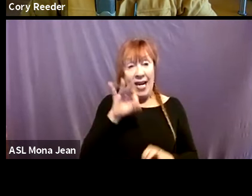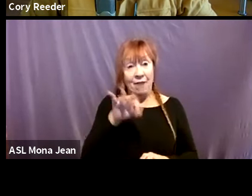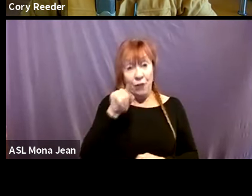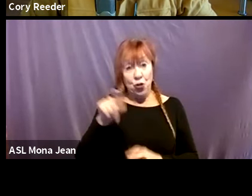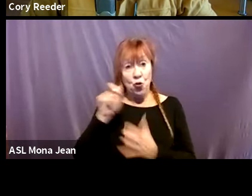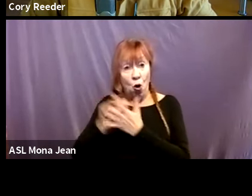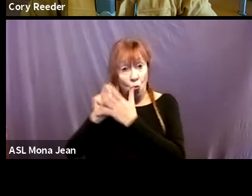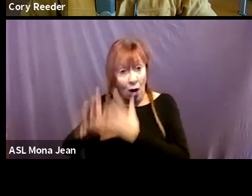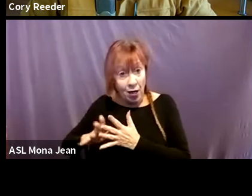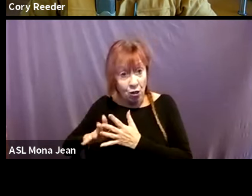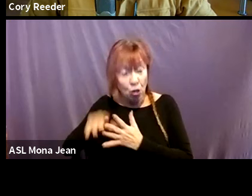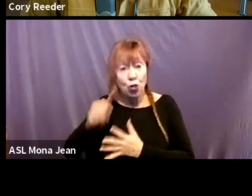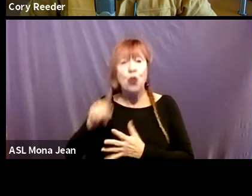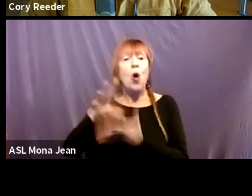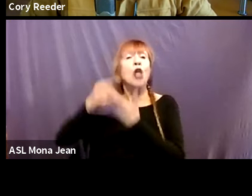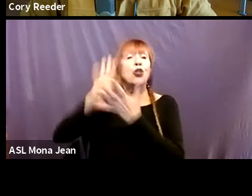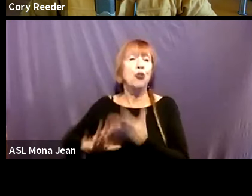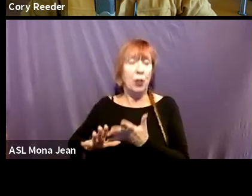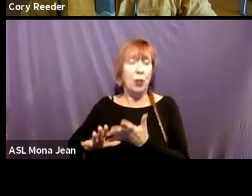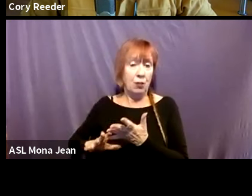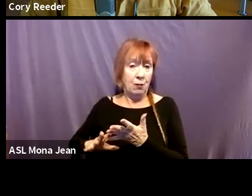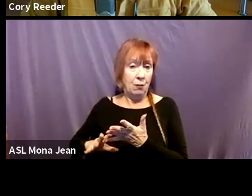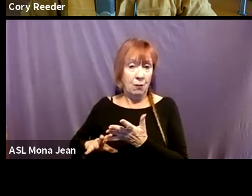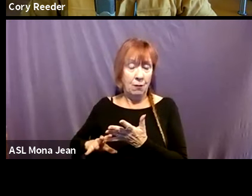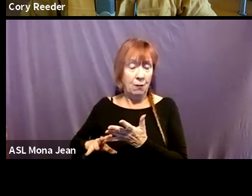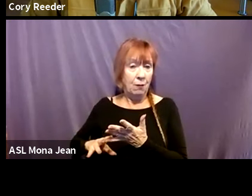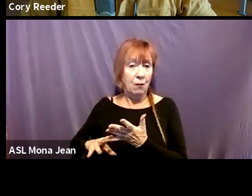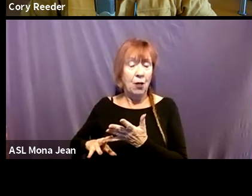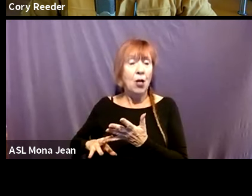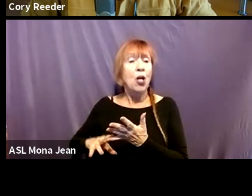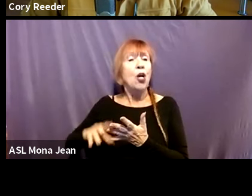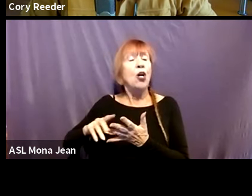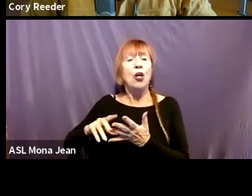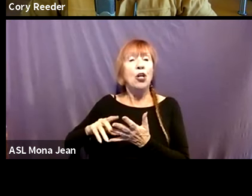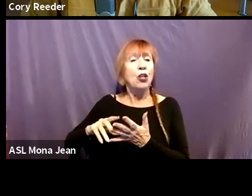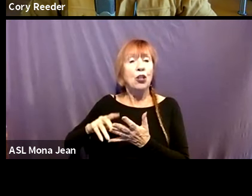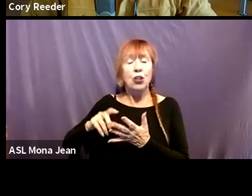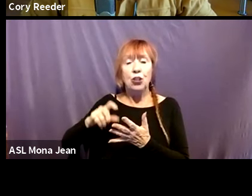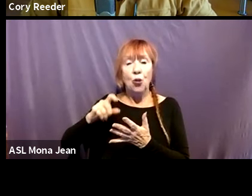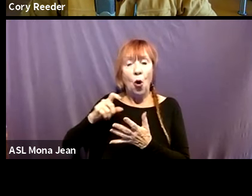sometimes just watch from a student perspective. Just how can I watch this show, or watch this movie,